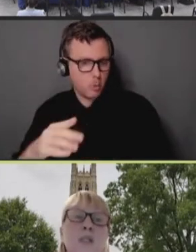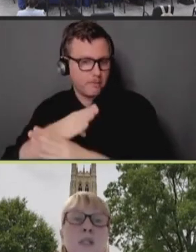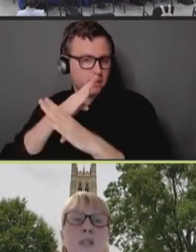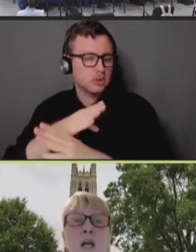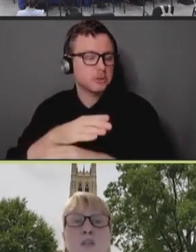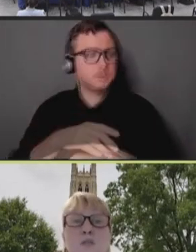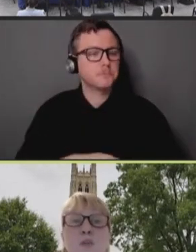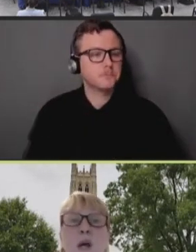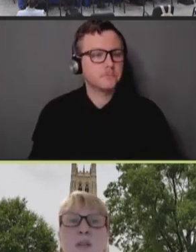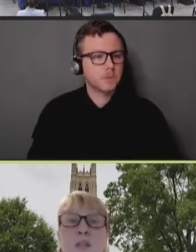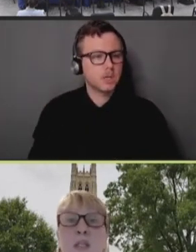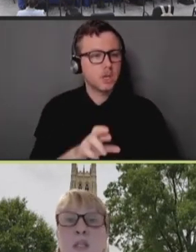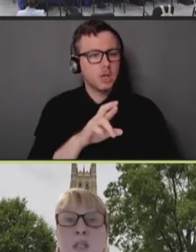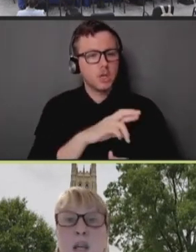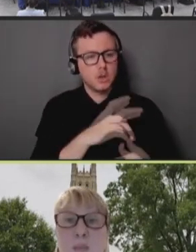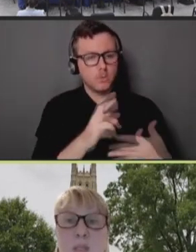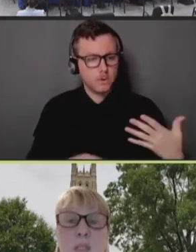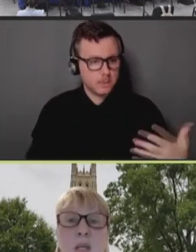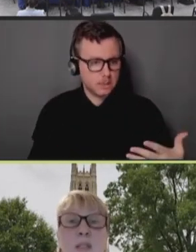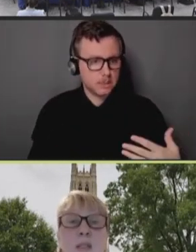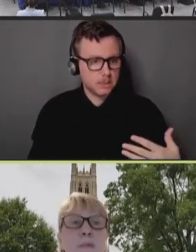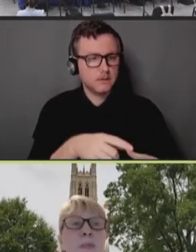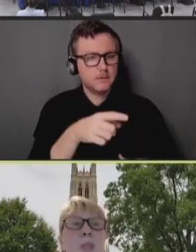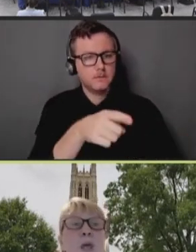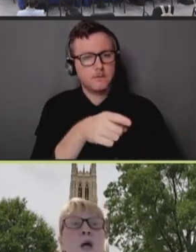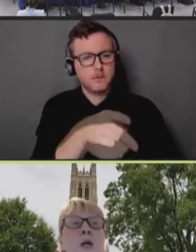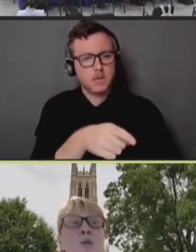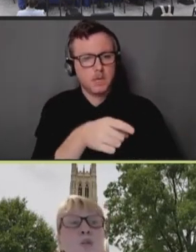It's results from health and retirement study.